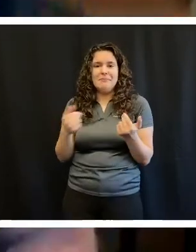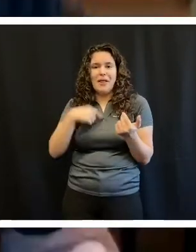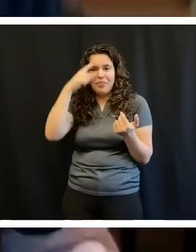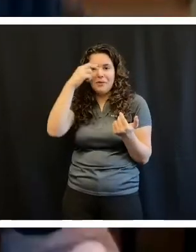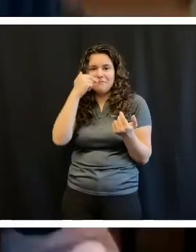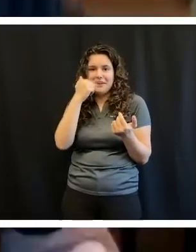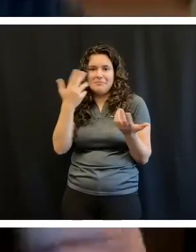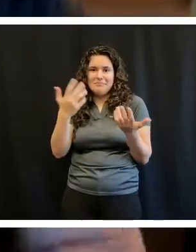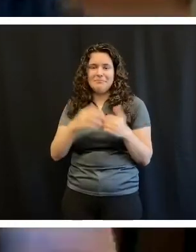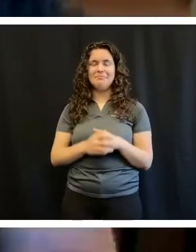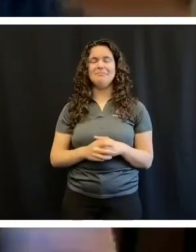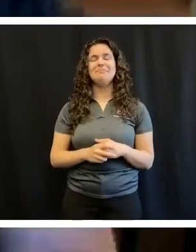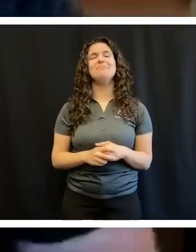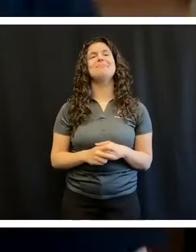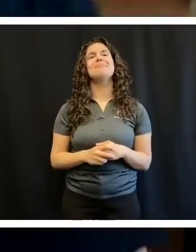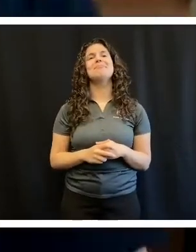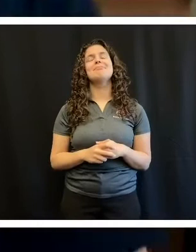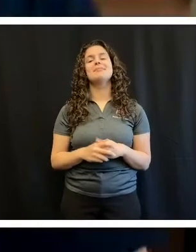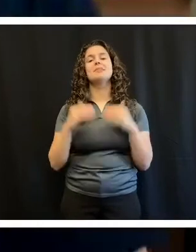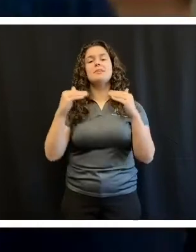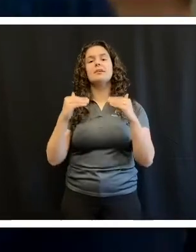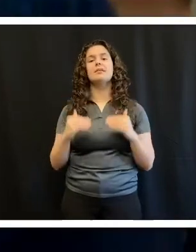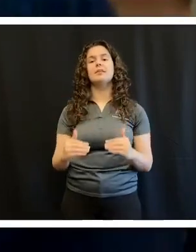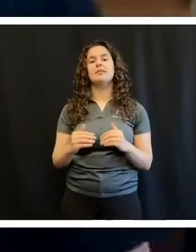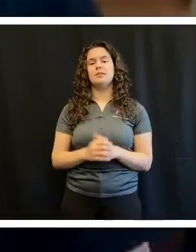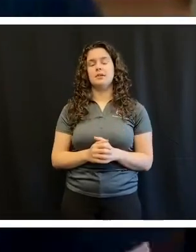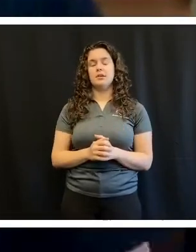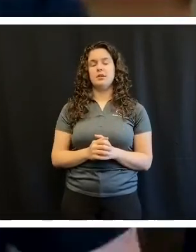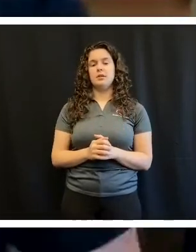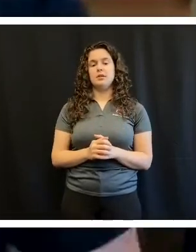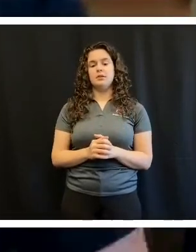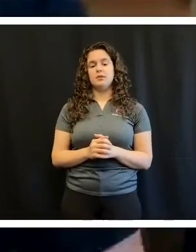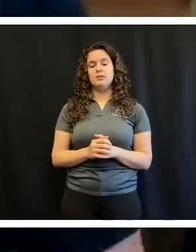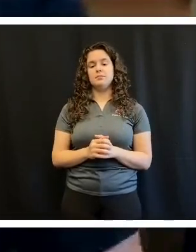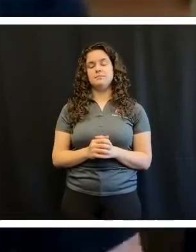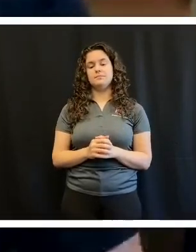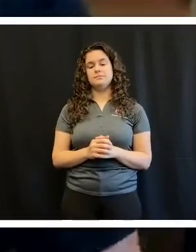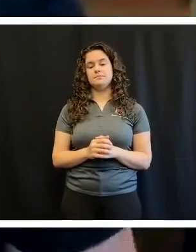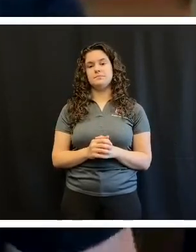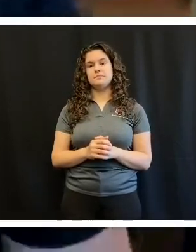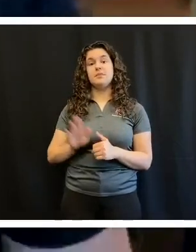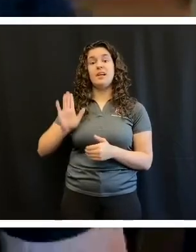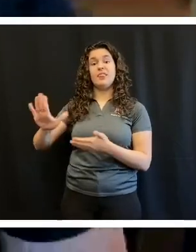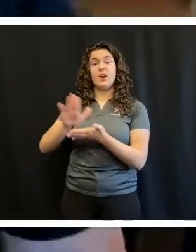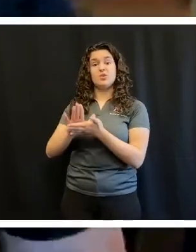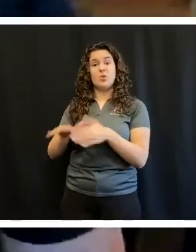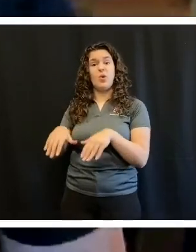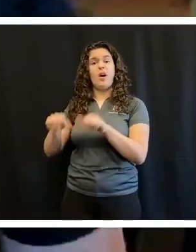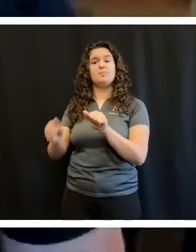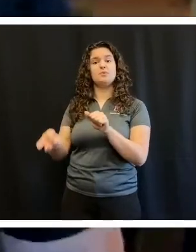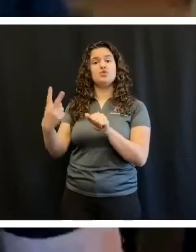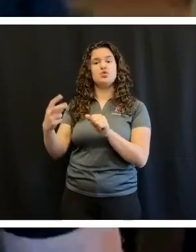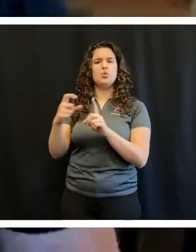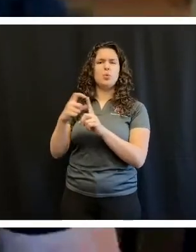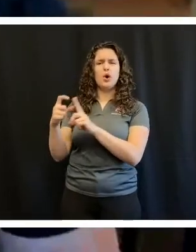There were two words or two phrases that their school adopted thinking about how to deal with this.